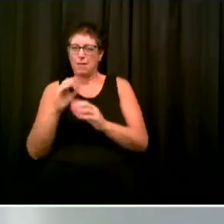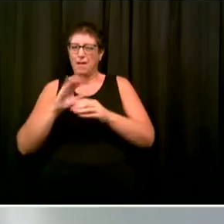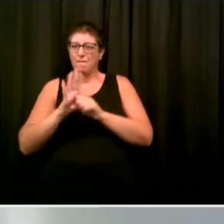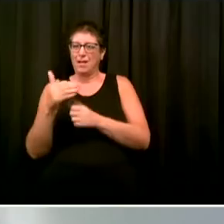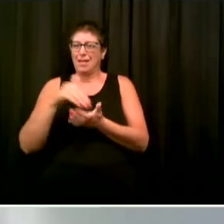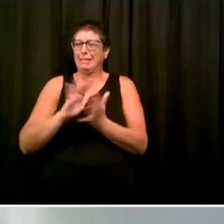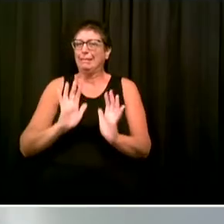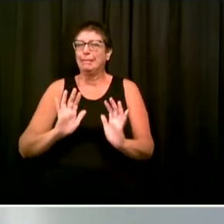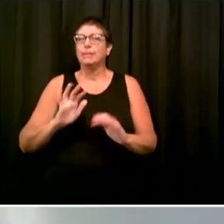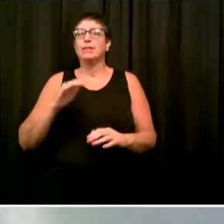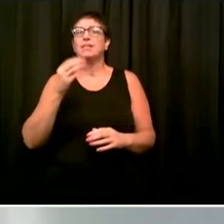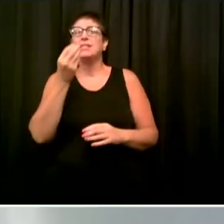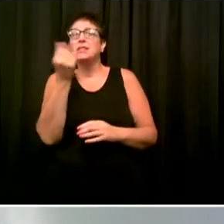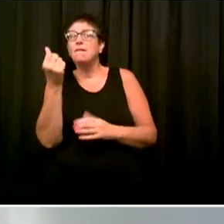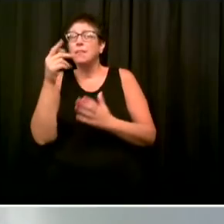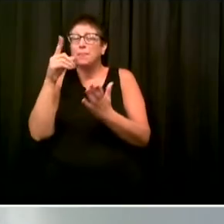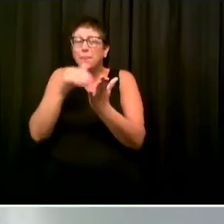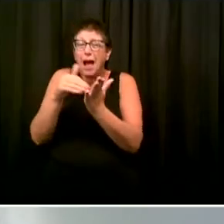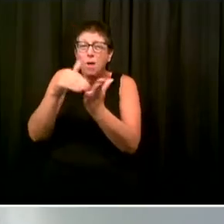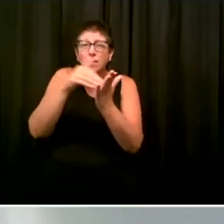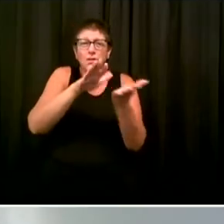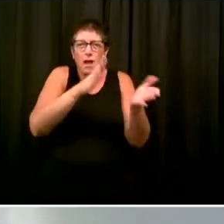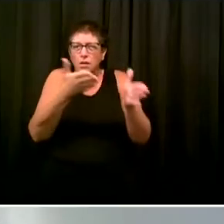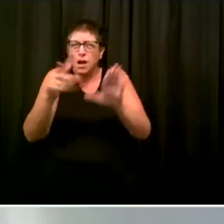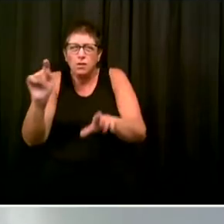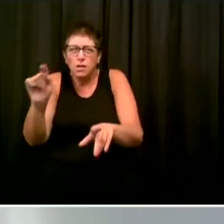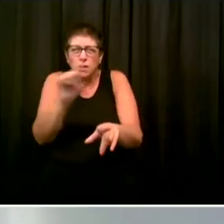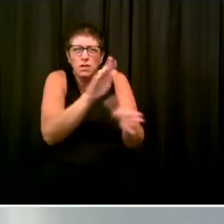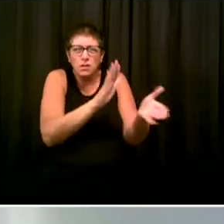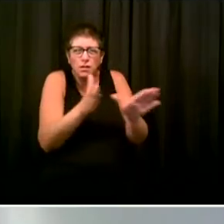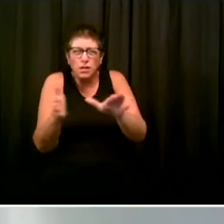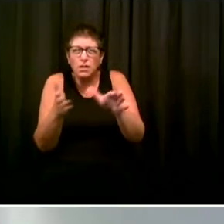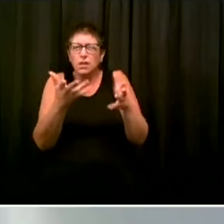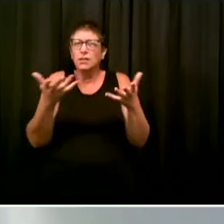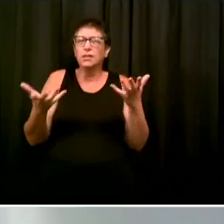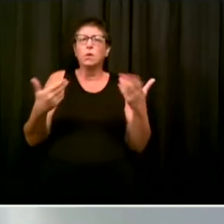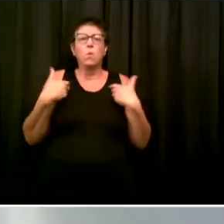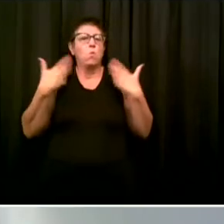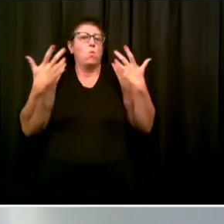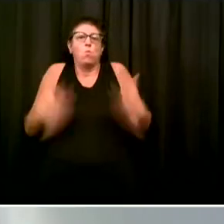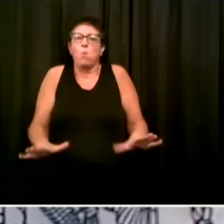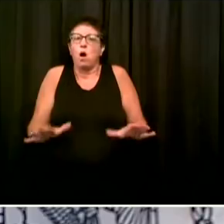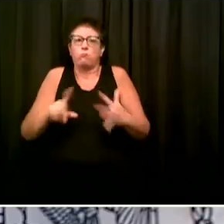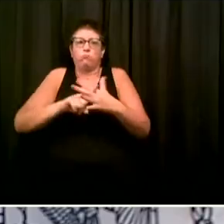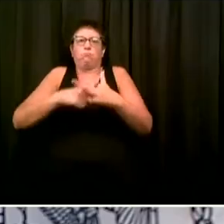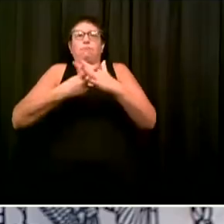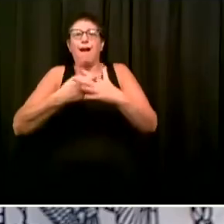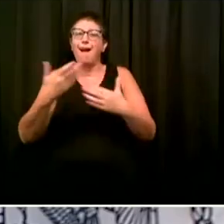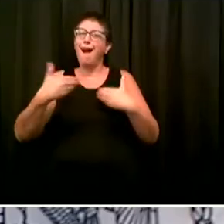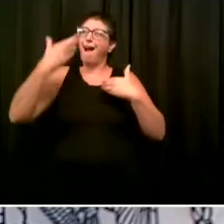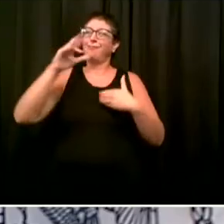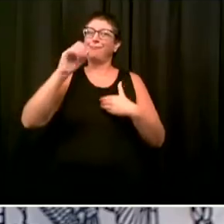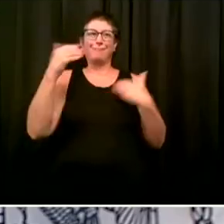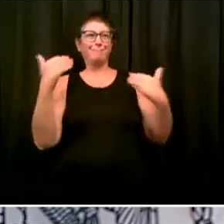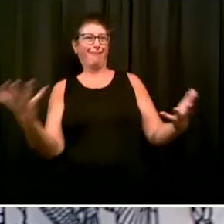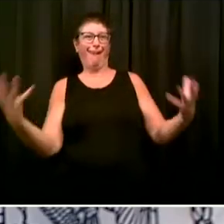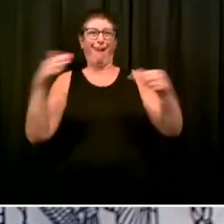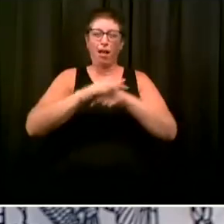WE HAVE BEEN THROUGH A TRAUMATIC TIME WITH THOUSANDS OF DEATHS.